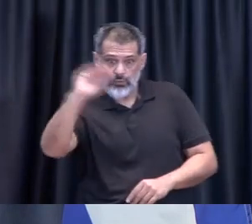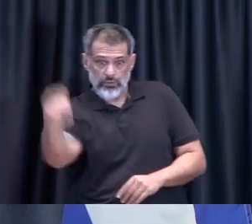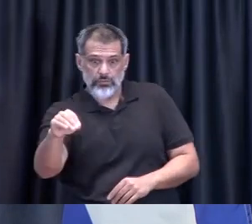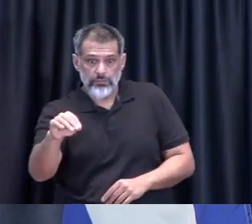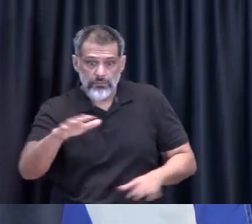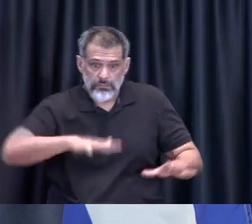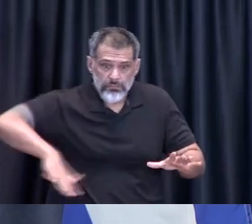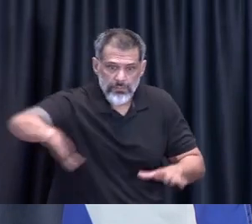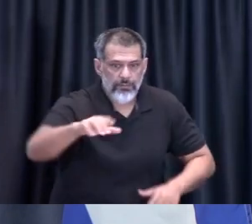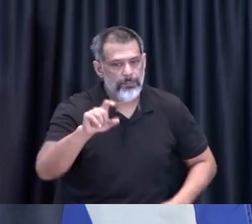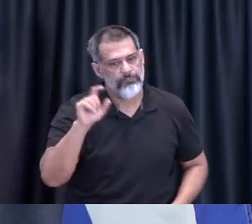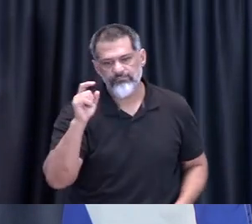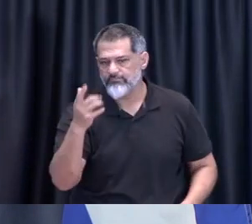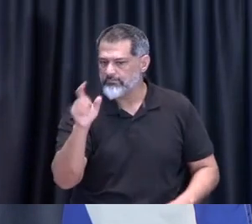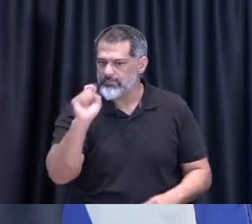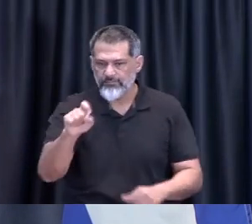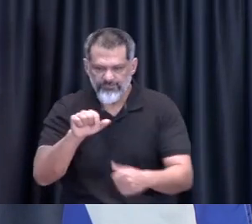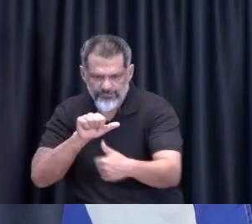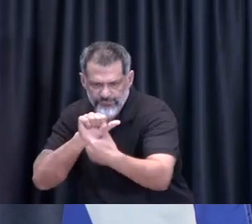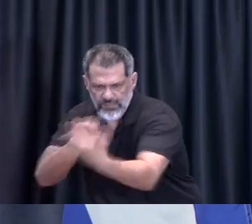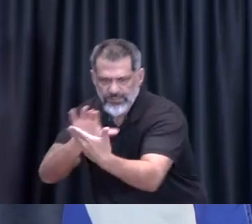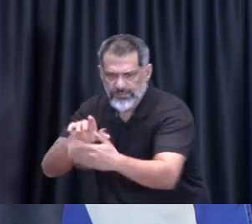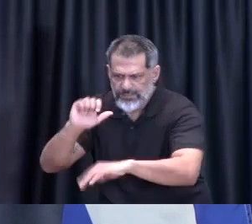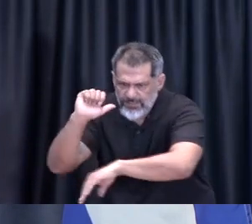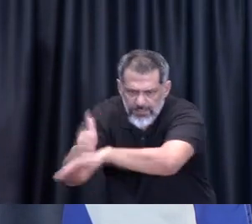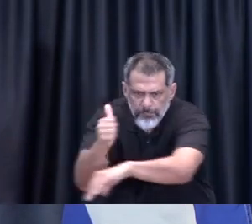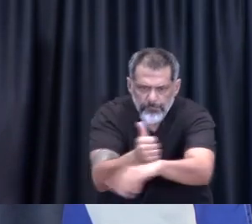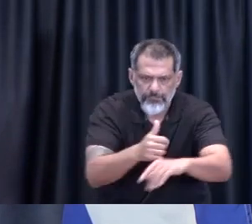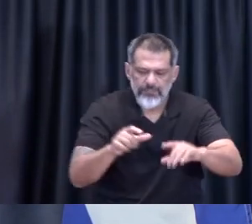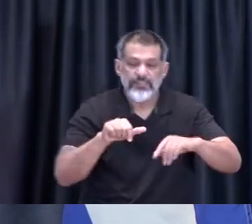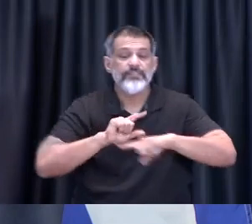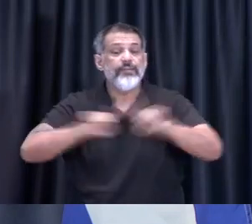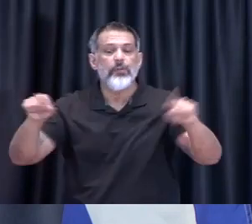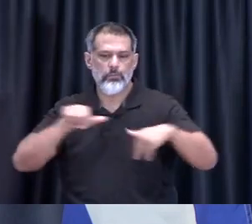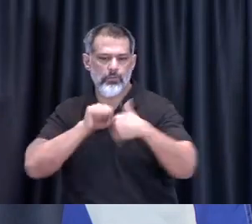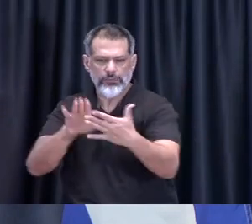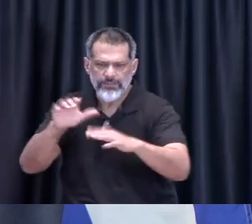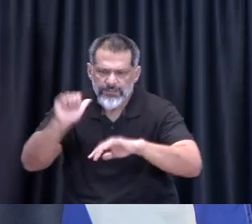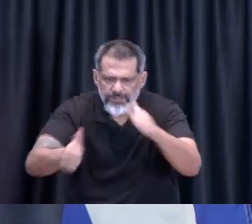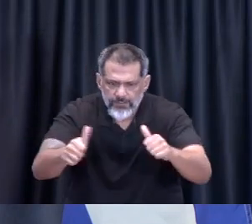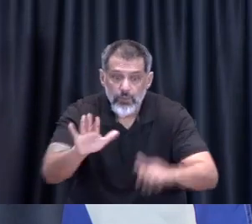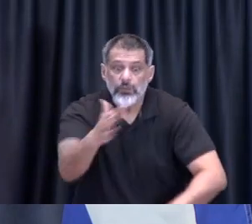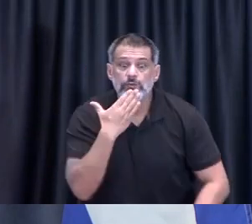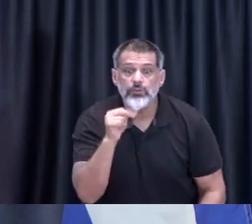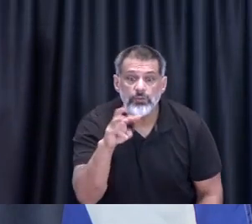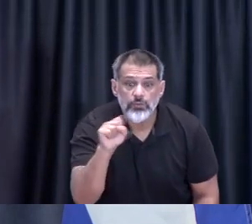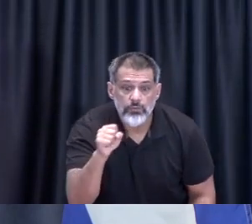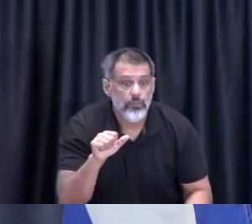of different strategies. And the good news is that we actually have those strategies at our disposal